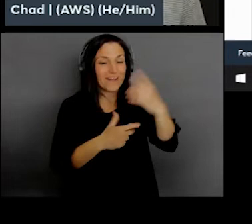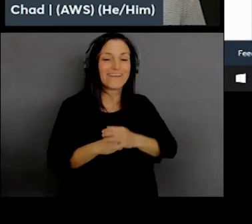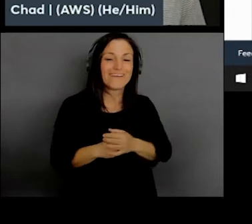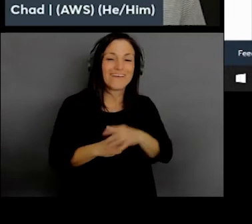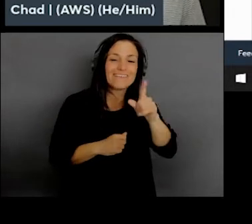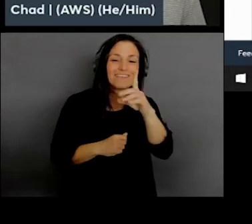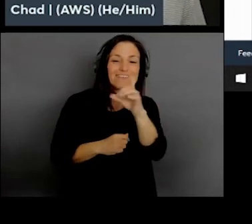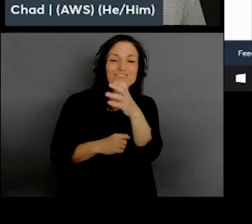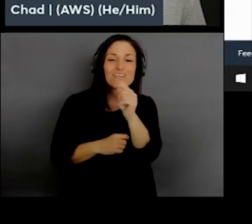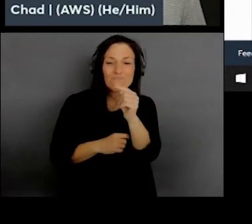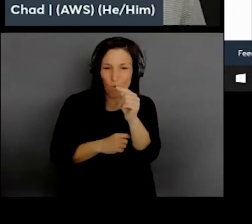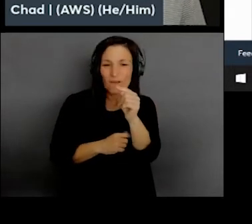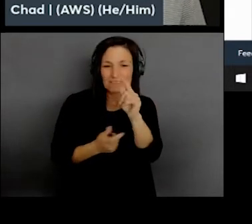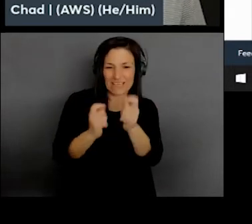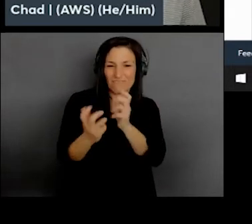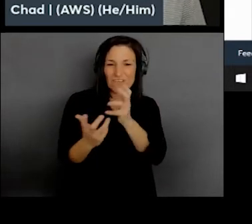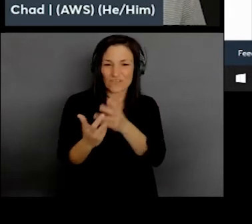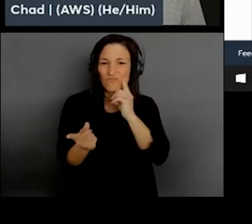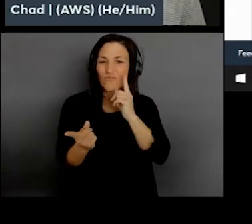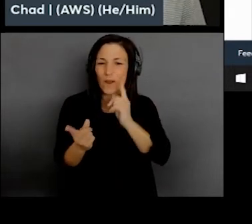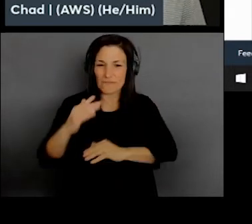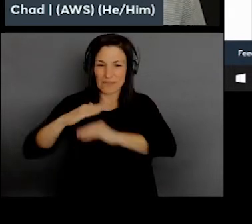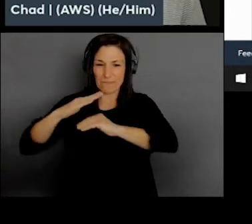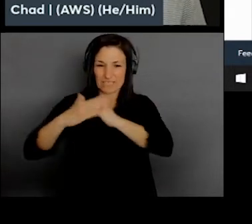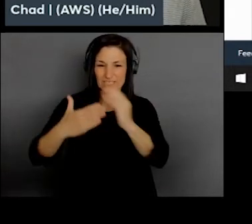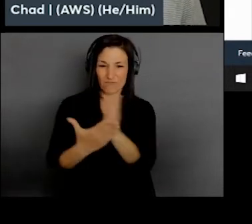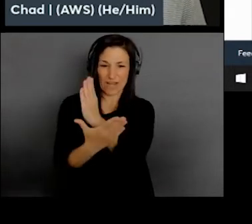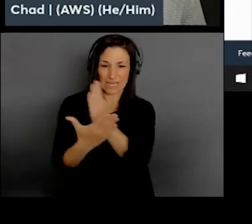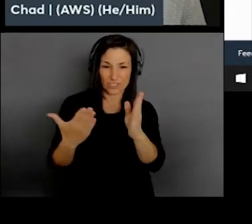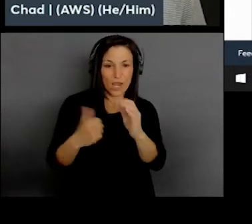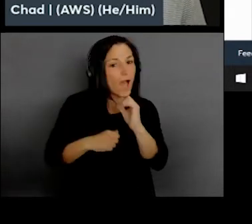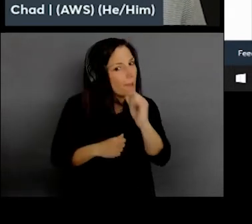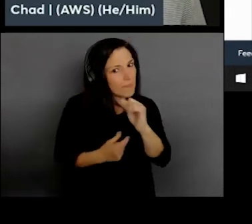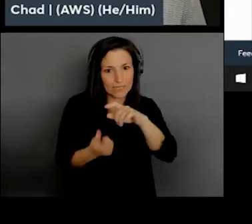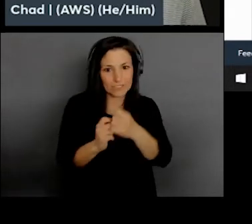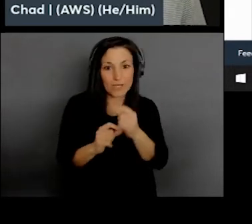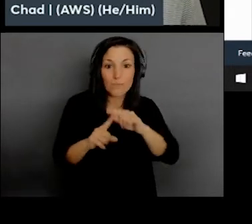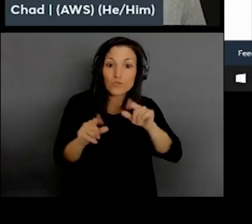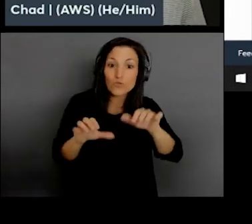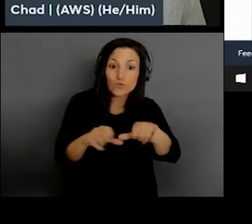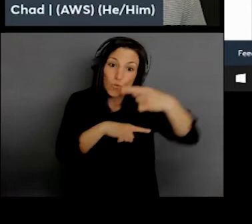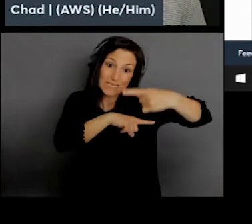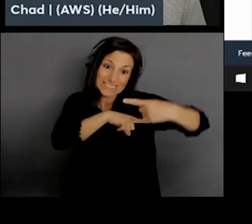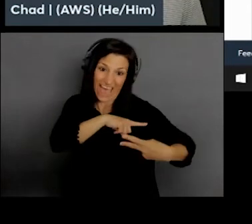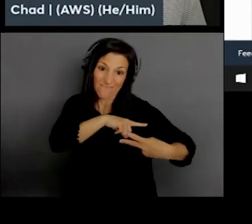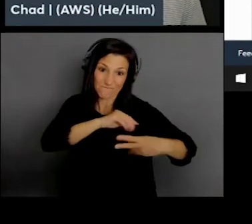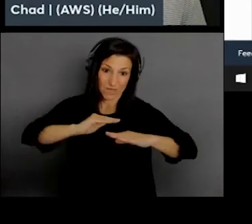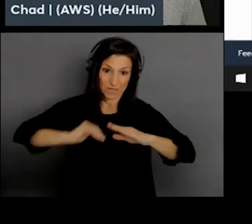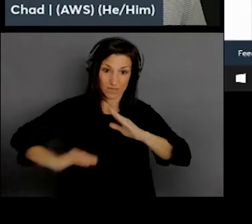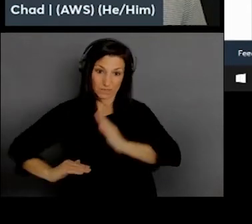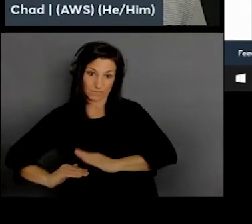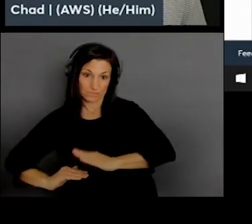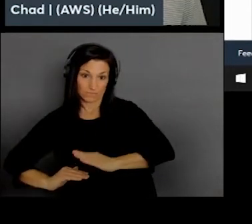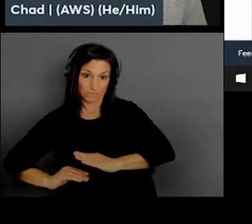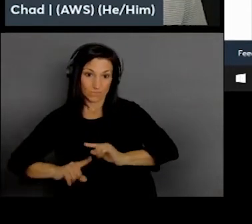I'm not changing it for now, but you can go to as little as half an ACU, as we indicate here, or on the higher end, you can go with 128 ACUs.